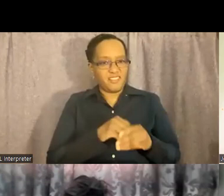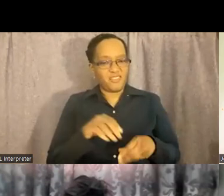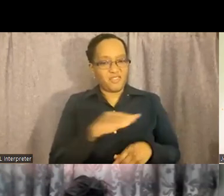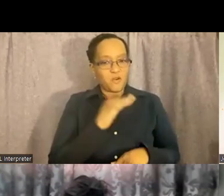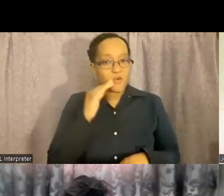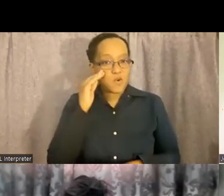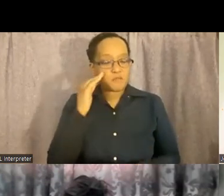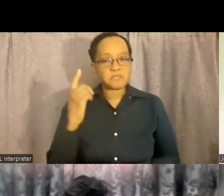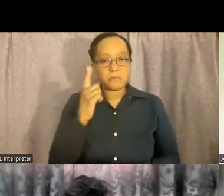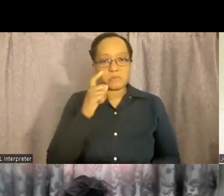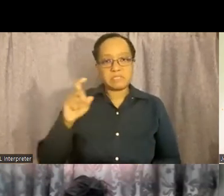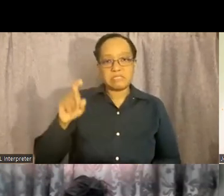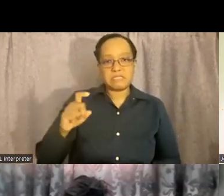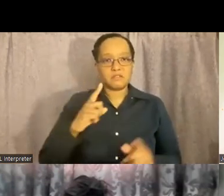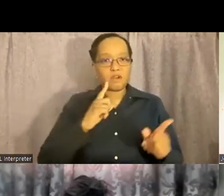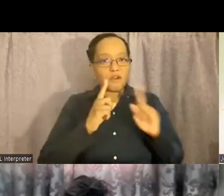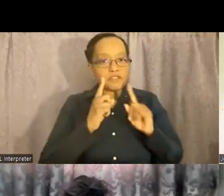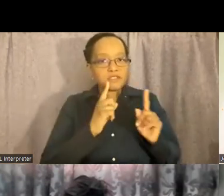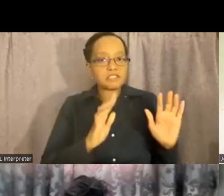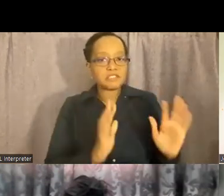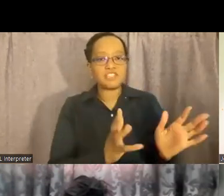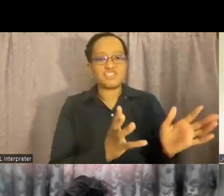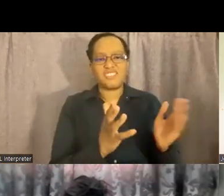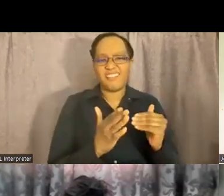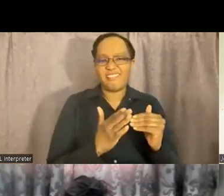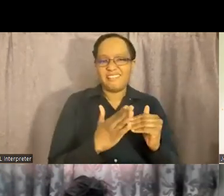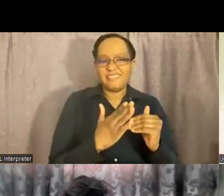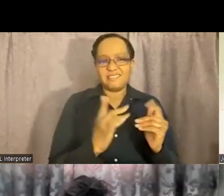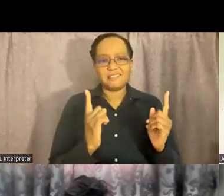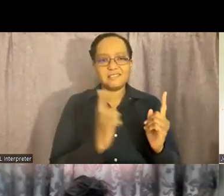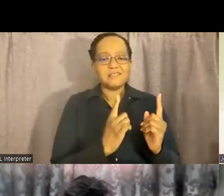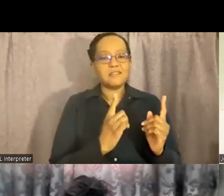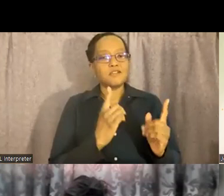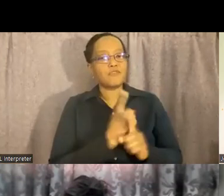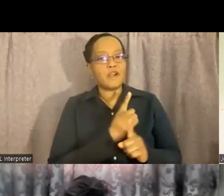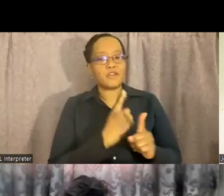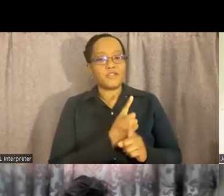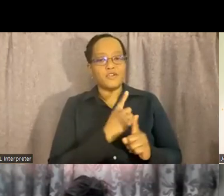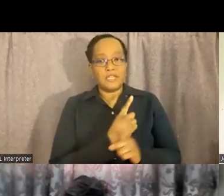some conversation at least on a regular basis.